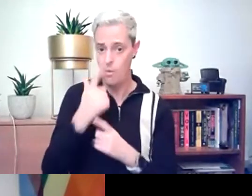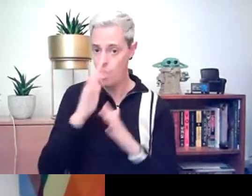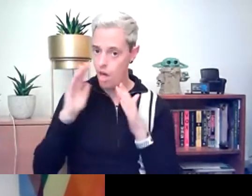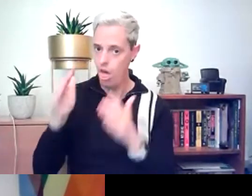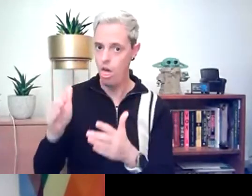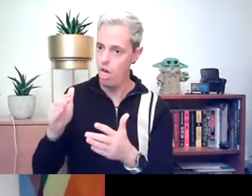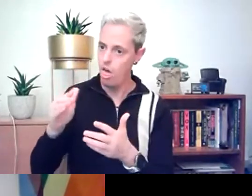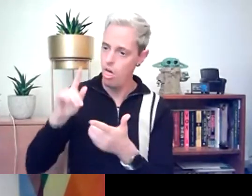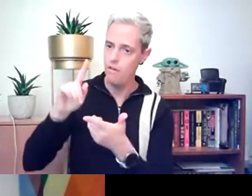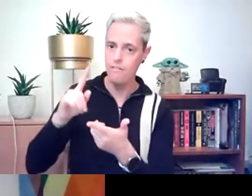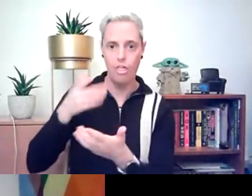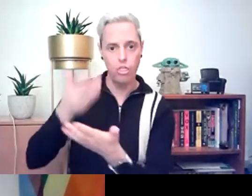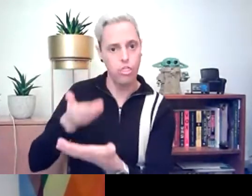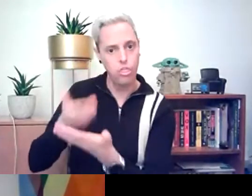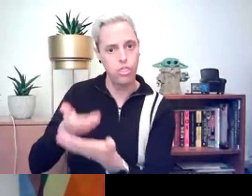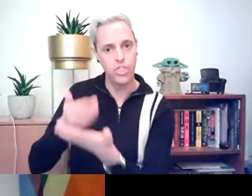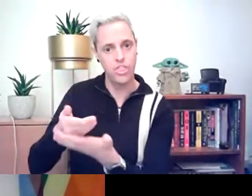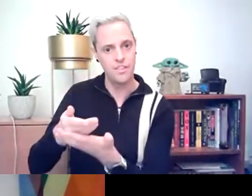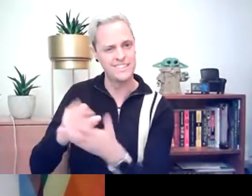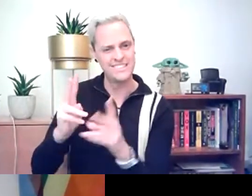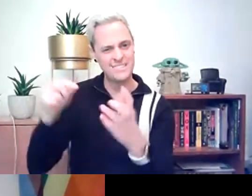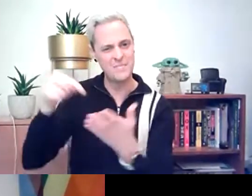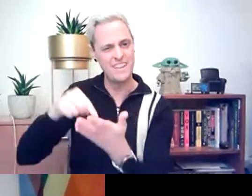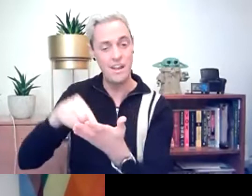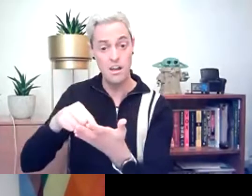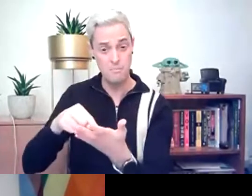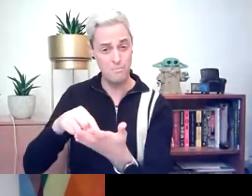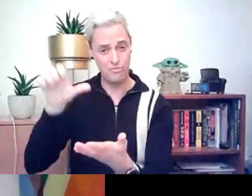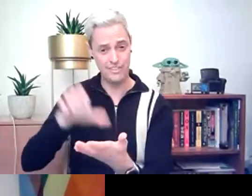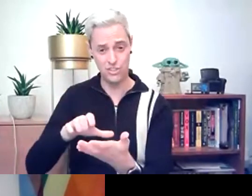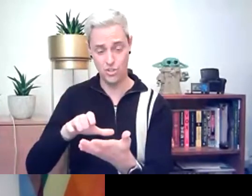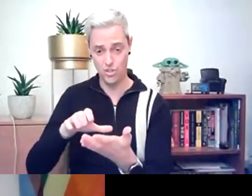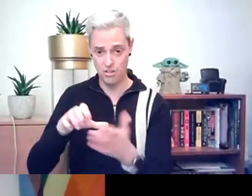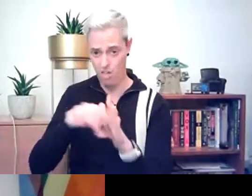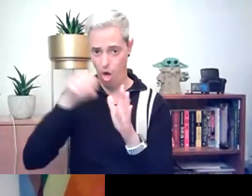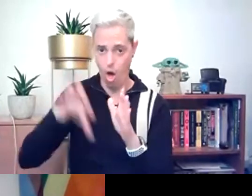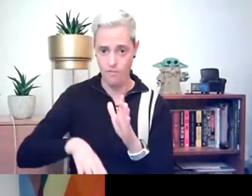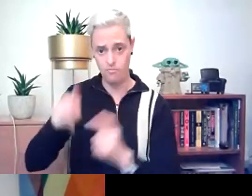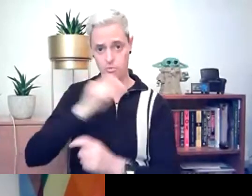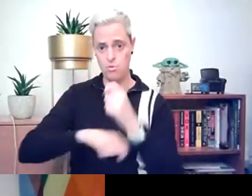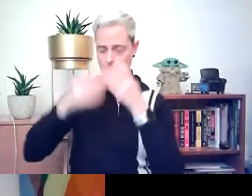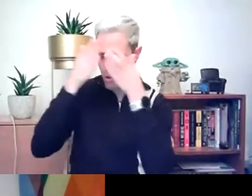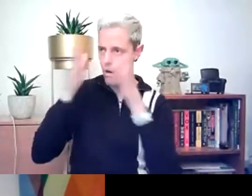are valid like you say, but sometimes lose sight of the bigger picture in 18:31:25 the broader spectrum of what's going on.